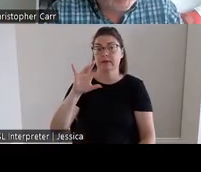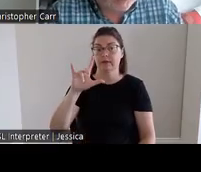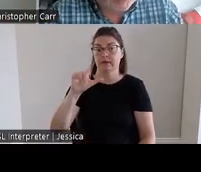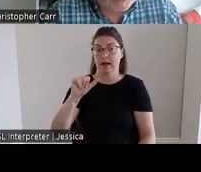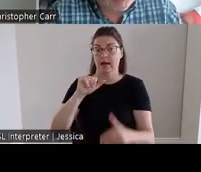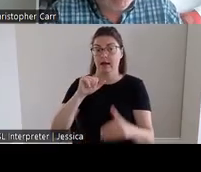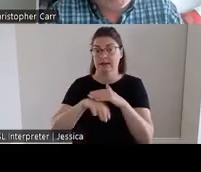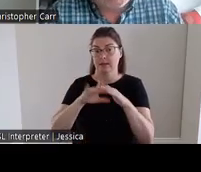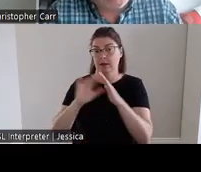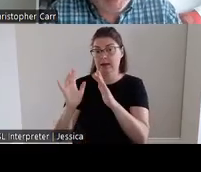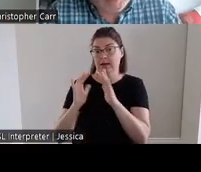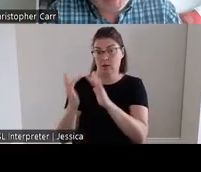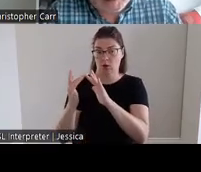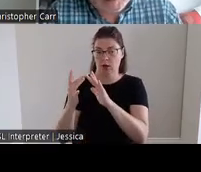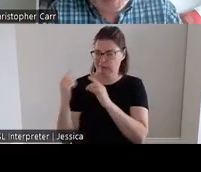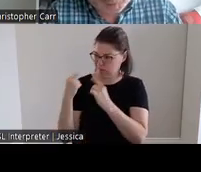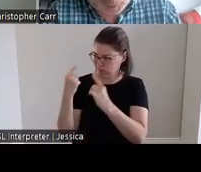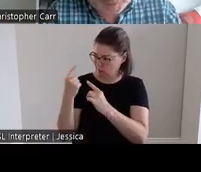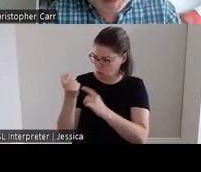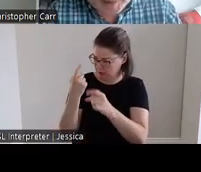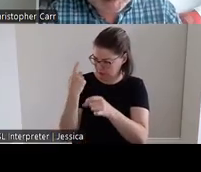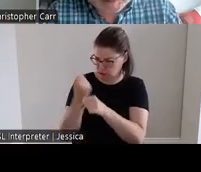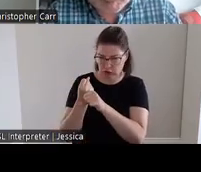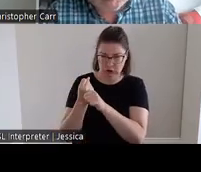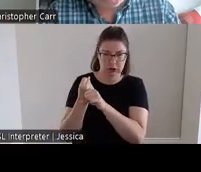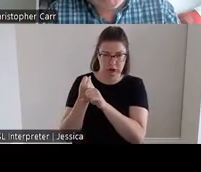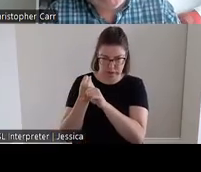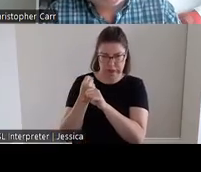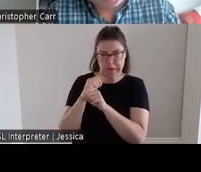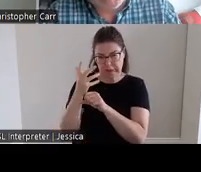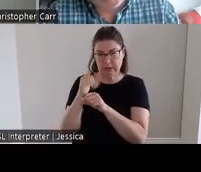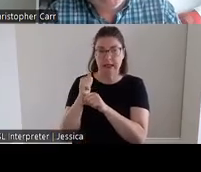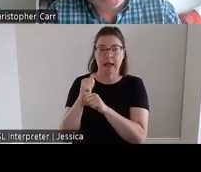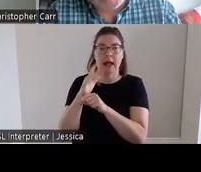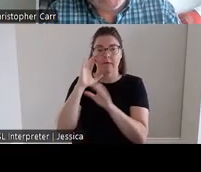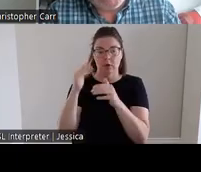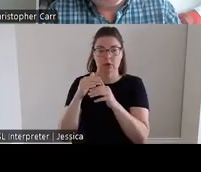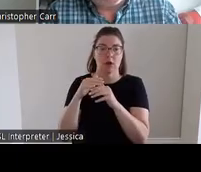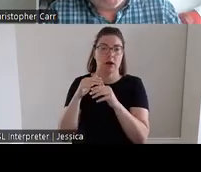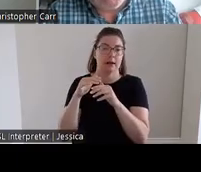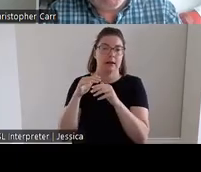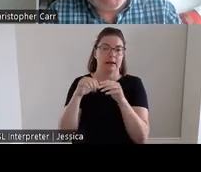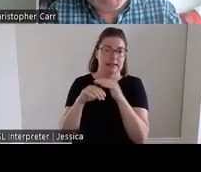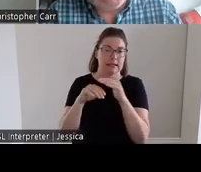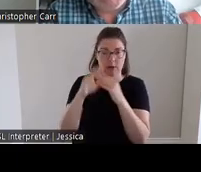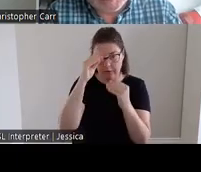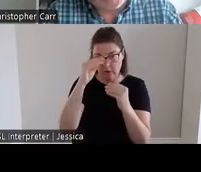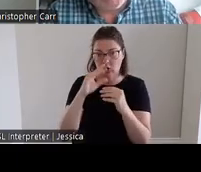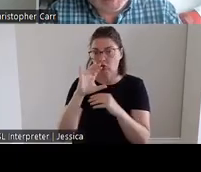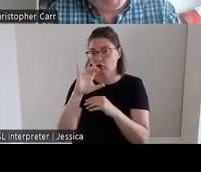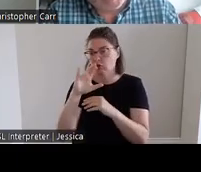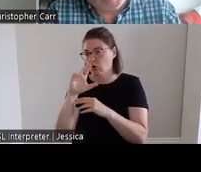and is working on accessibility metadata crosswalks, best practices, and vocabularies.